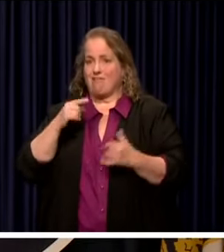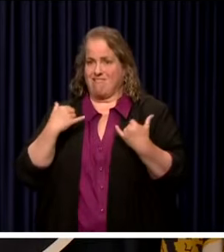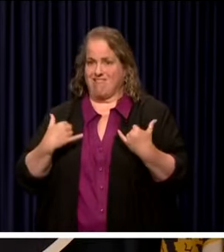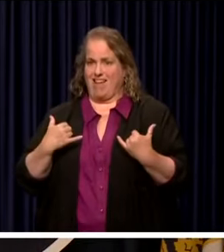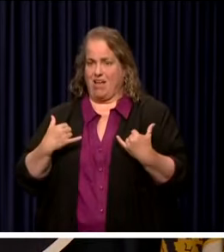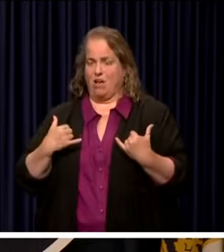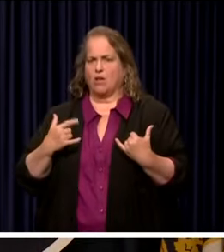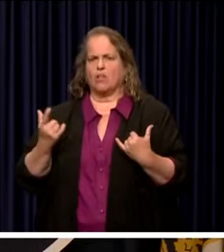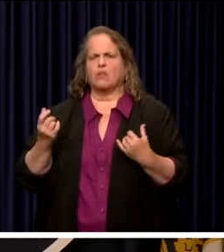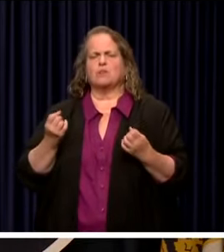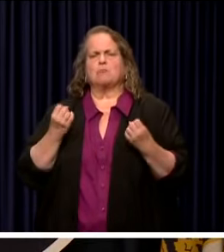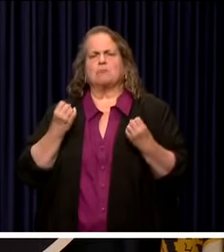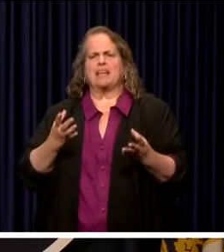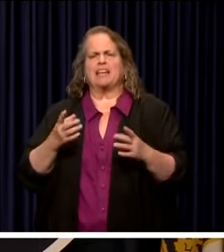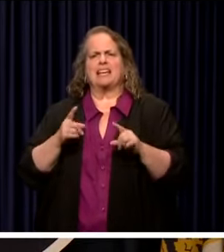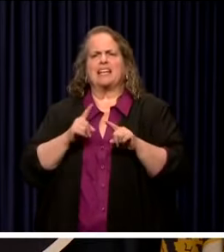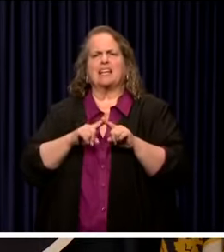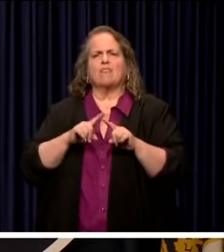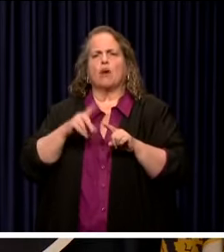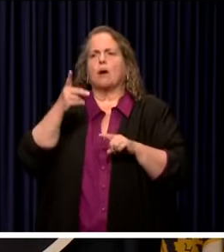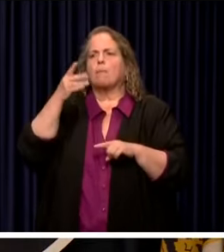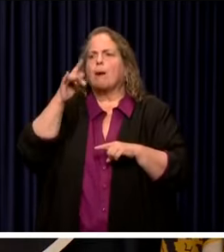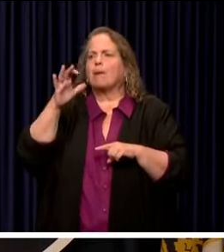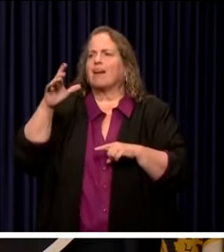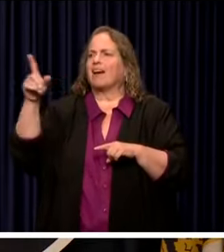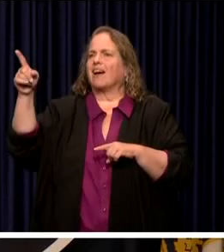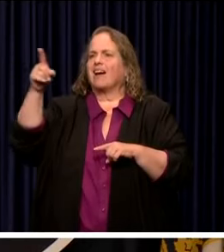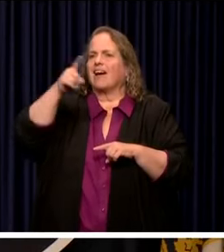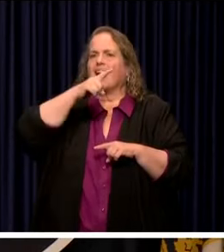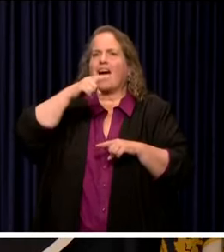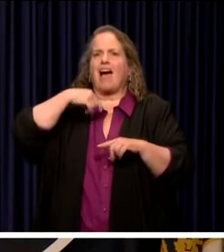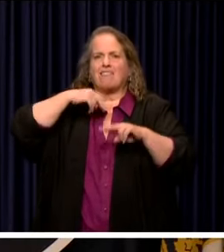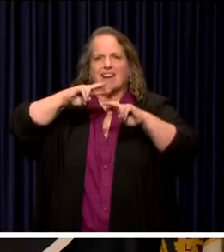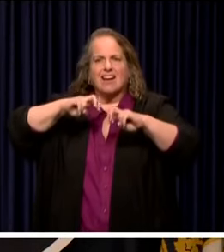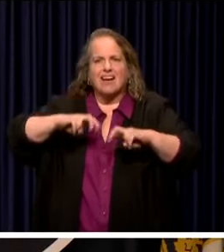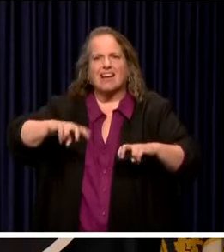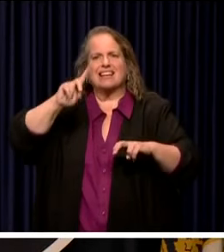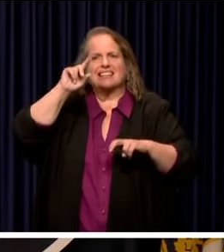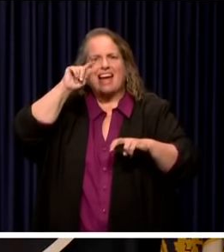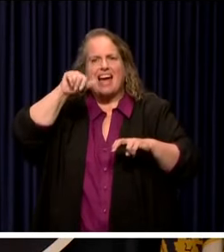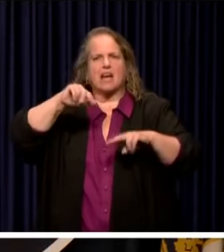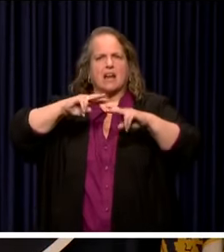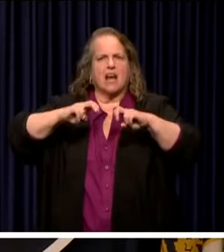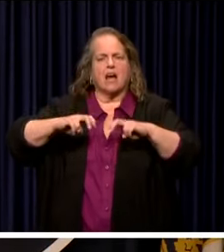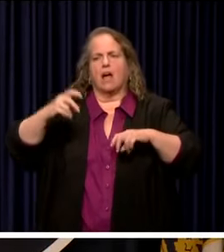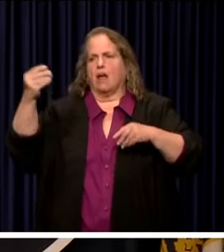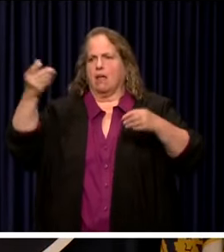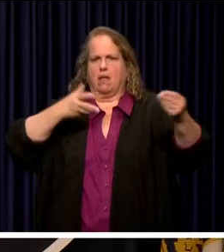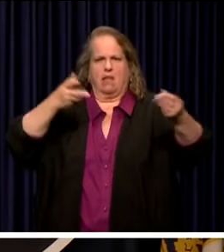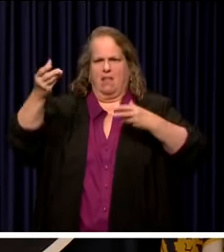HERE I THINK WHAT YOU SEE A LITTLE BIT IS THE PLATEAU. AGAIN, NOTHING IS ABSOLUTELY FLAT. RIGHT?